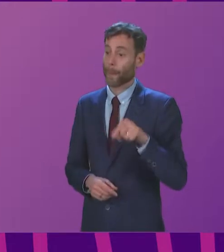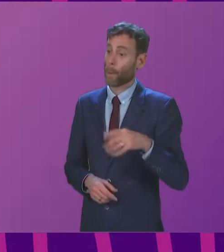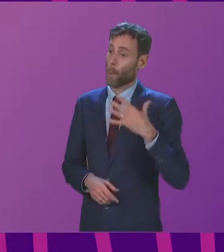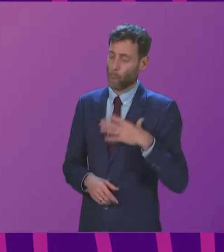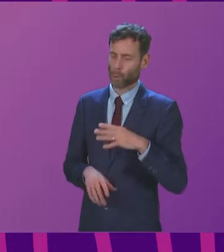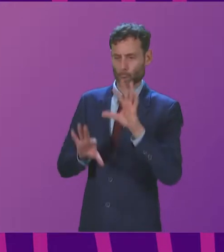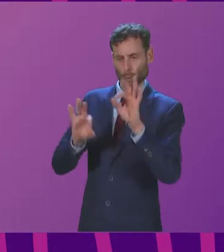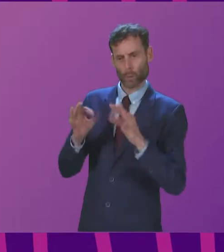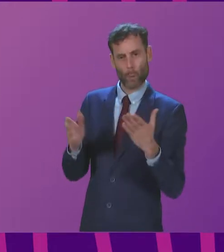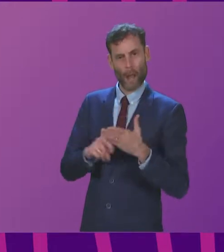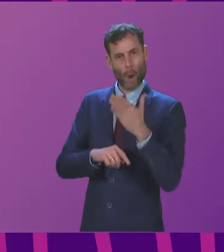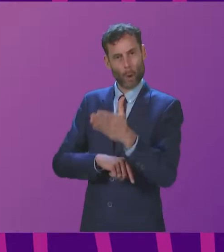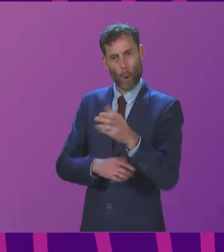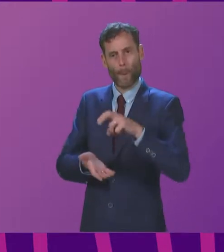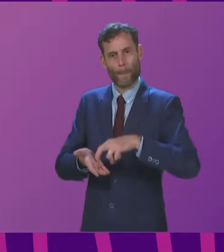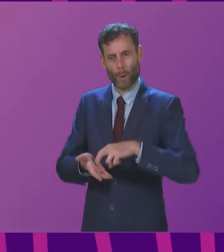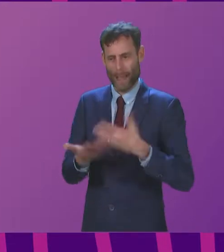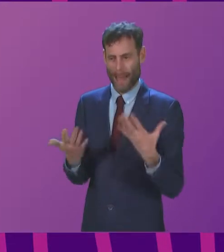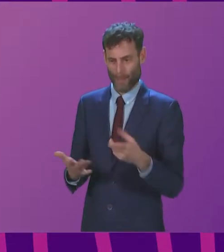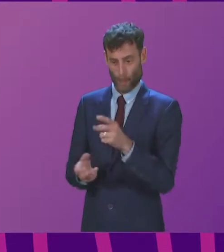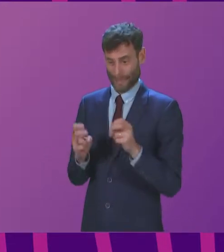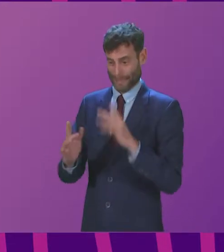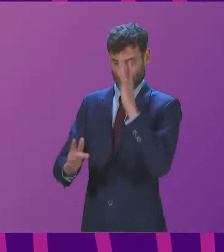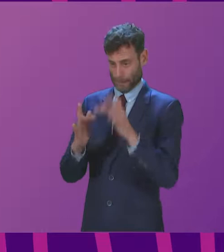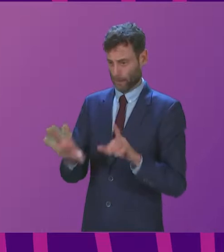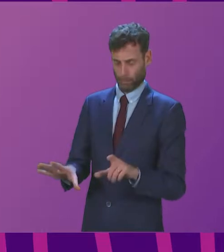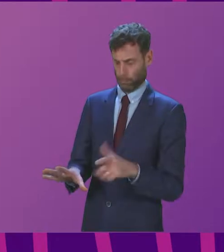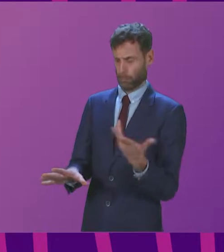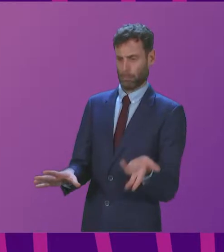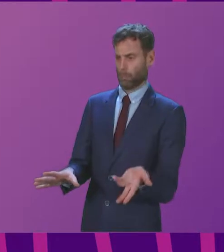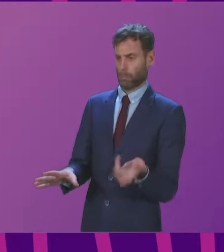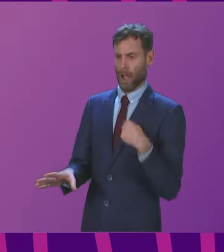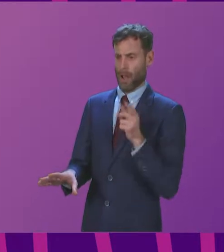when they try to use the system. Will the First Minister instruct improvements to the system so